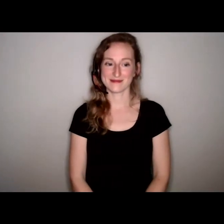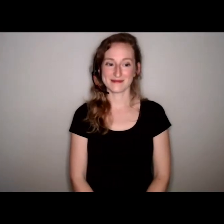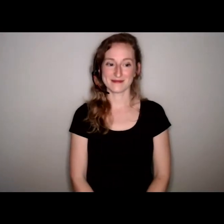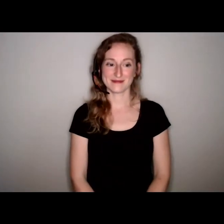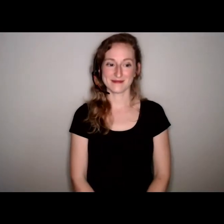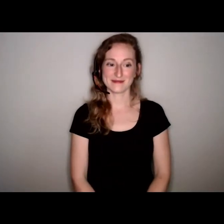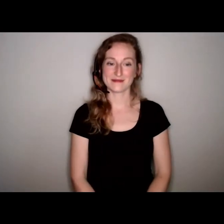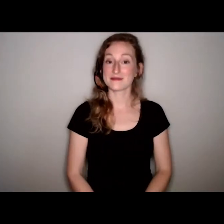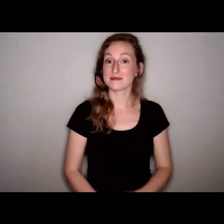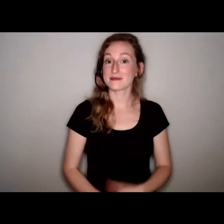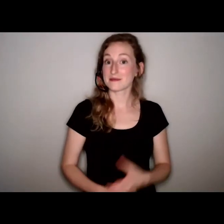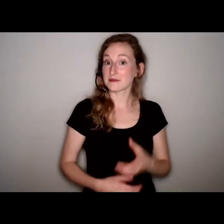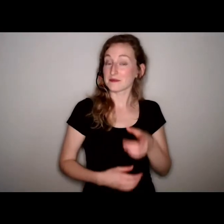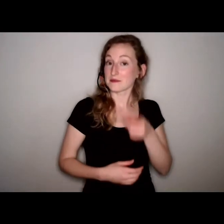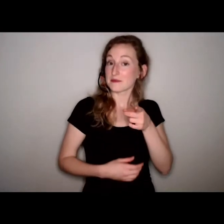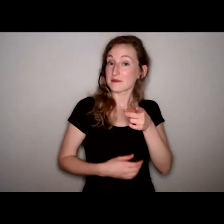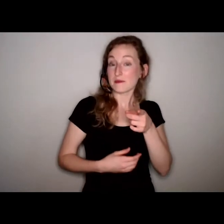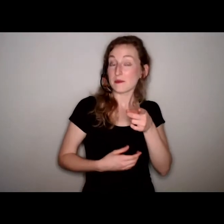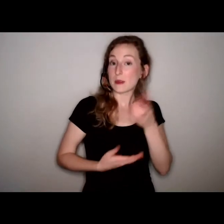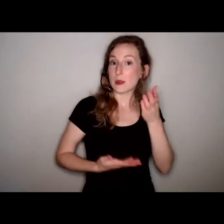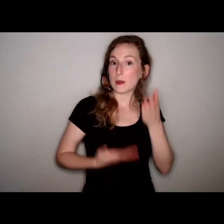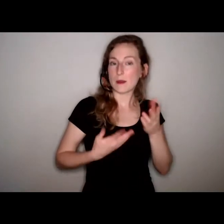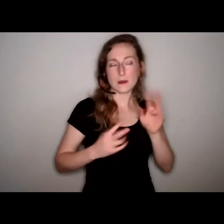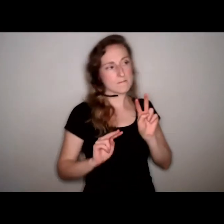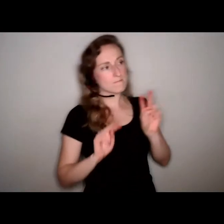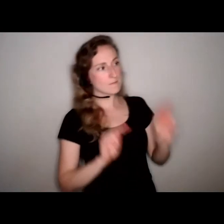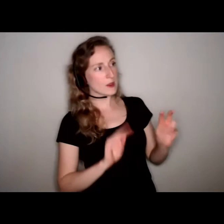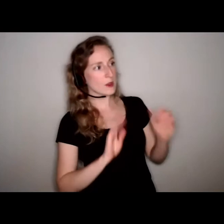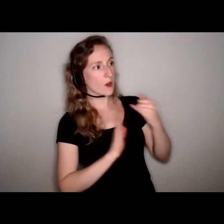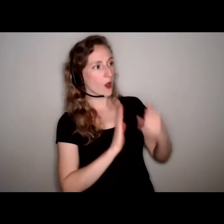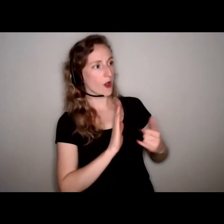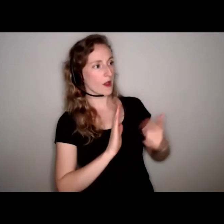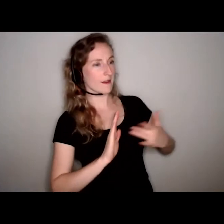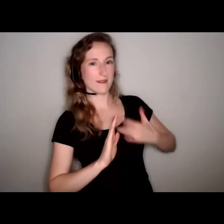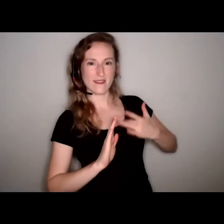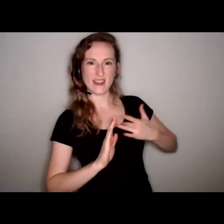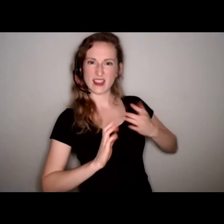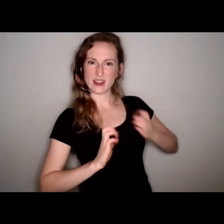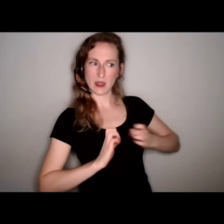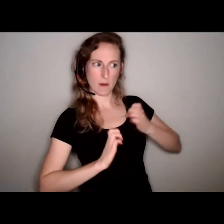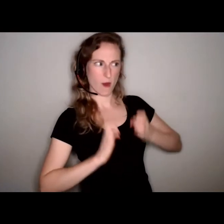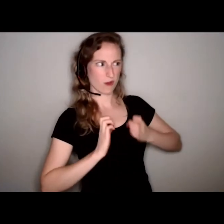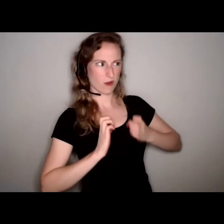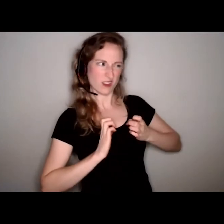You may look at the art and feel emotions that aren’t easy to name.